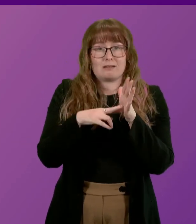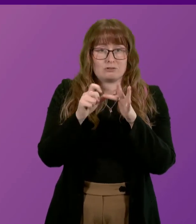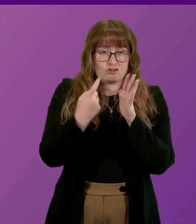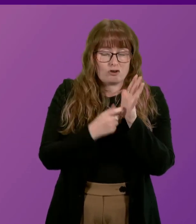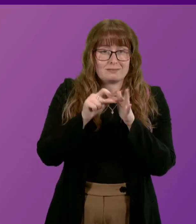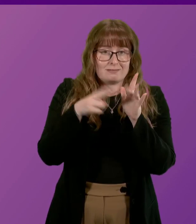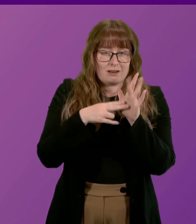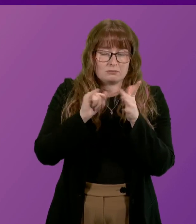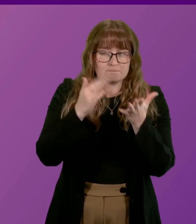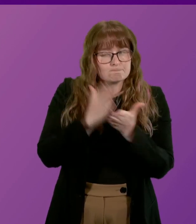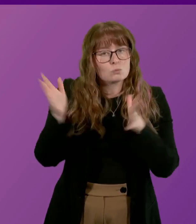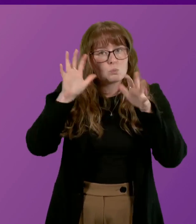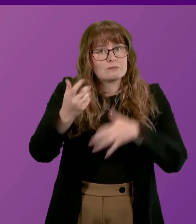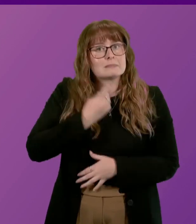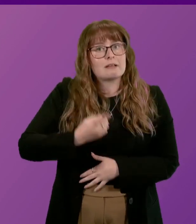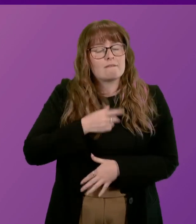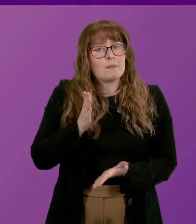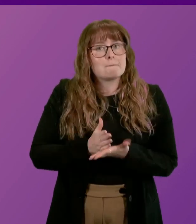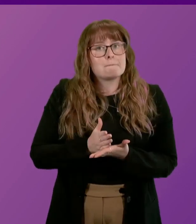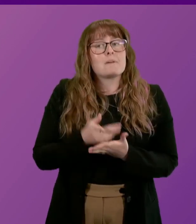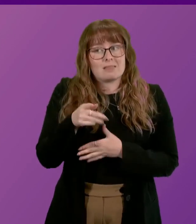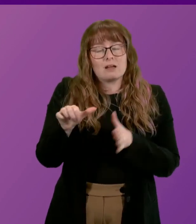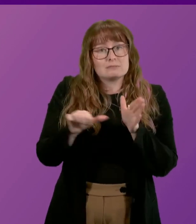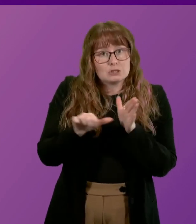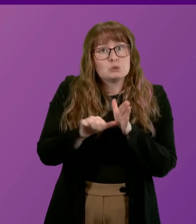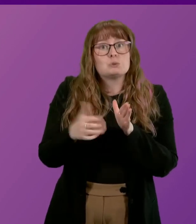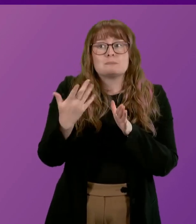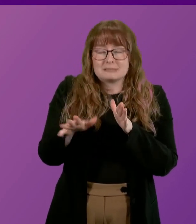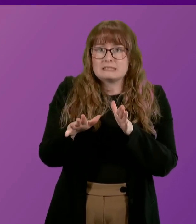concerned about the situation. The issue has been occupying a great deal of my,